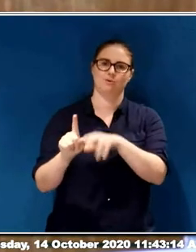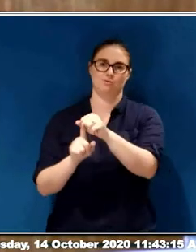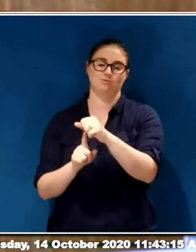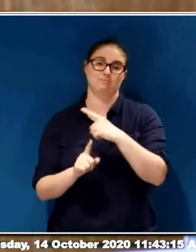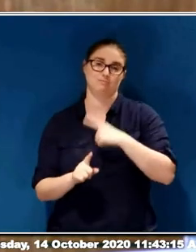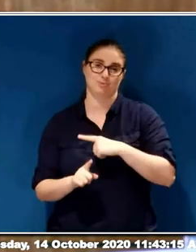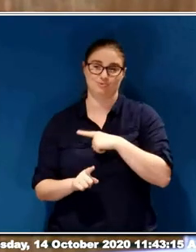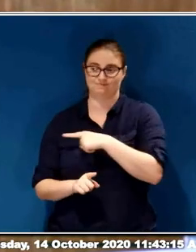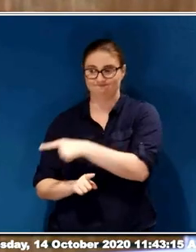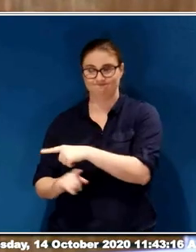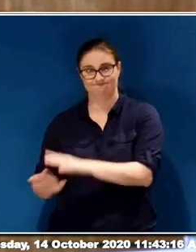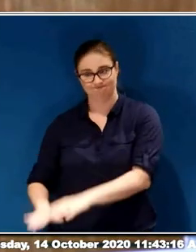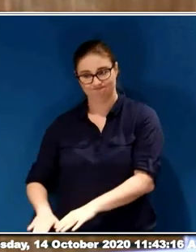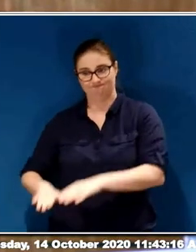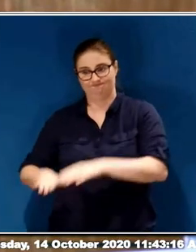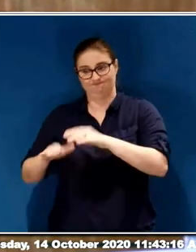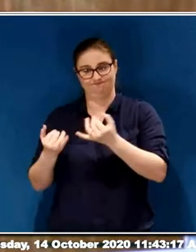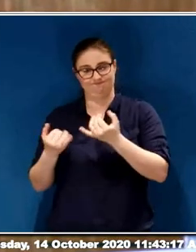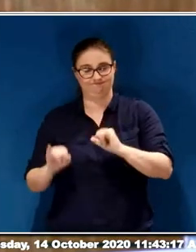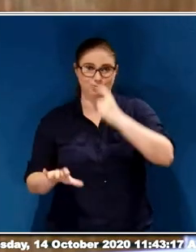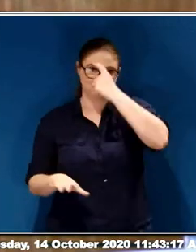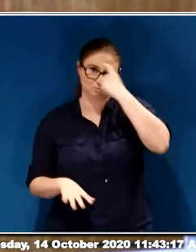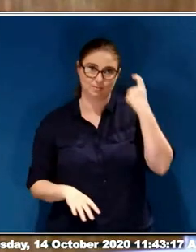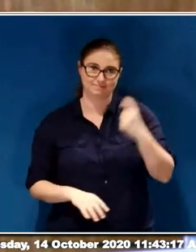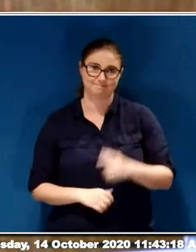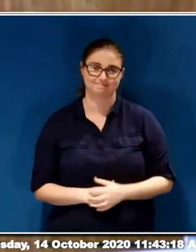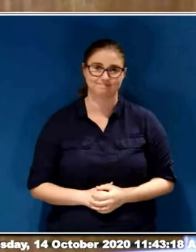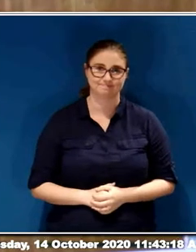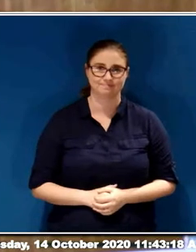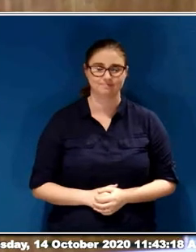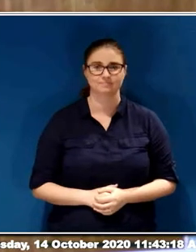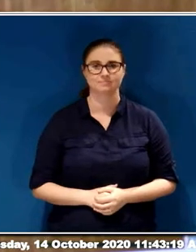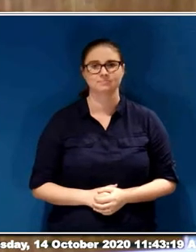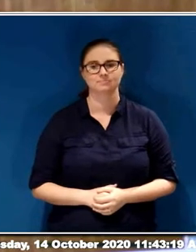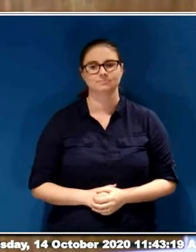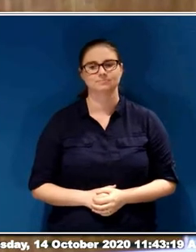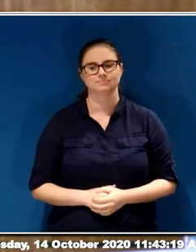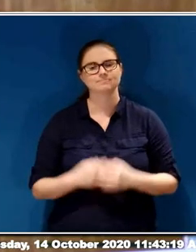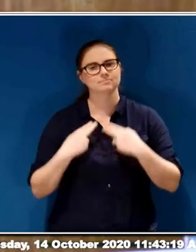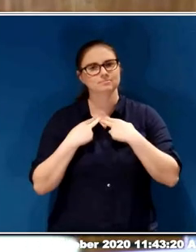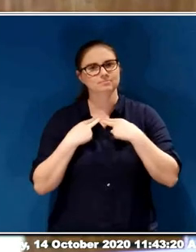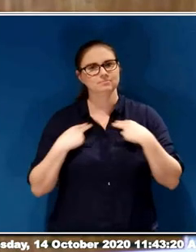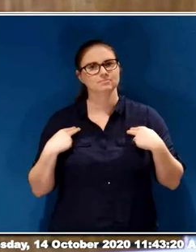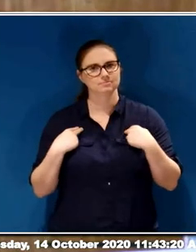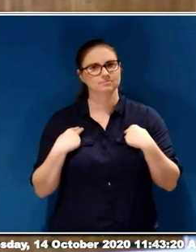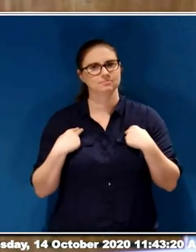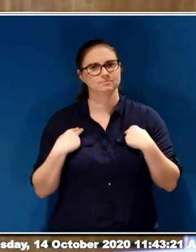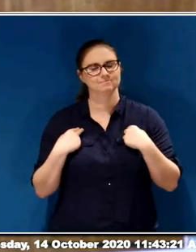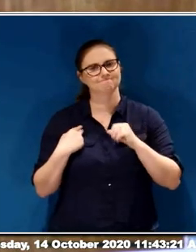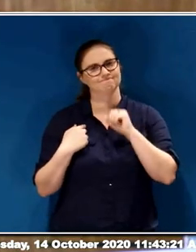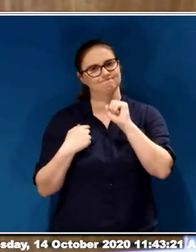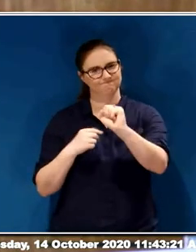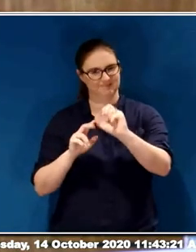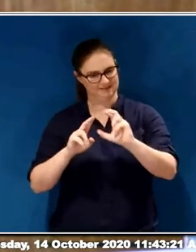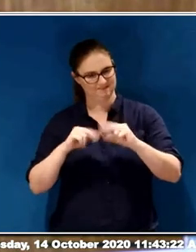Following on from the experience of Kobe and your family, what would you like to see come out of this Royal Commission?